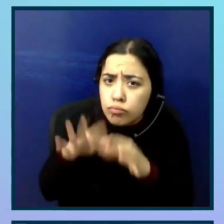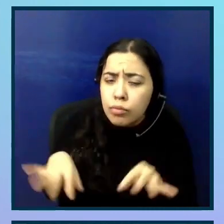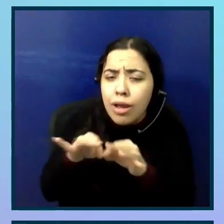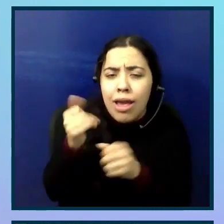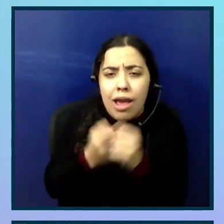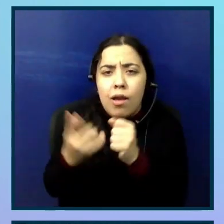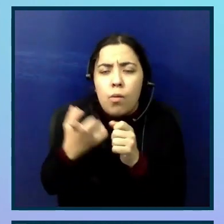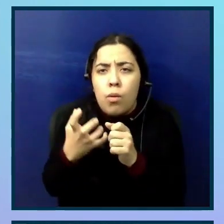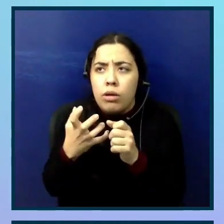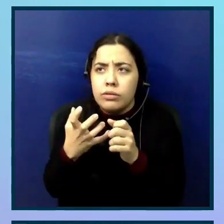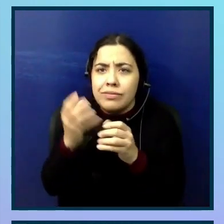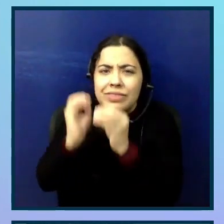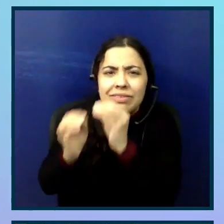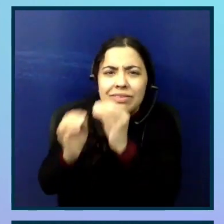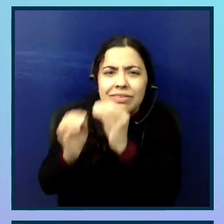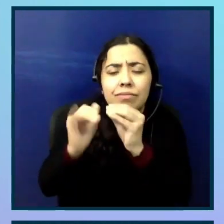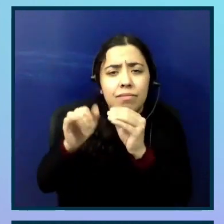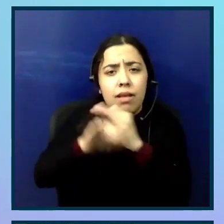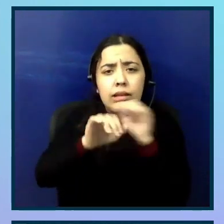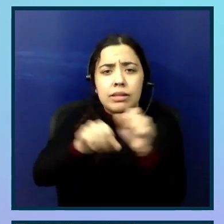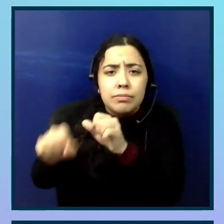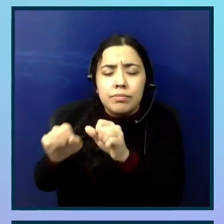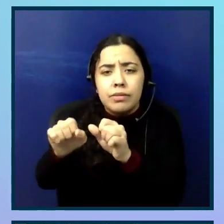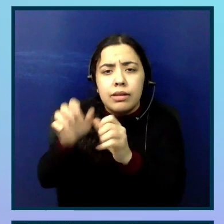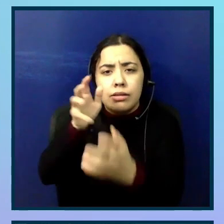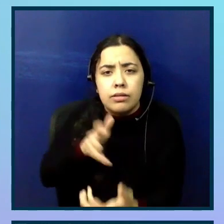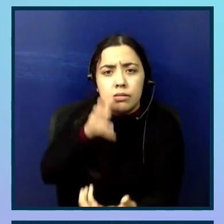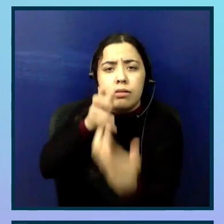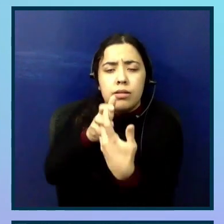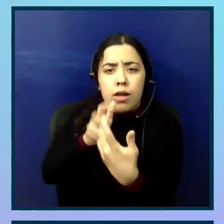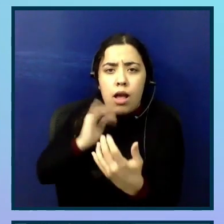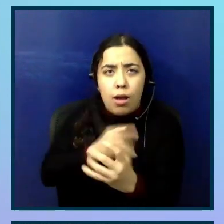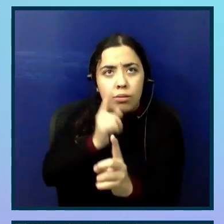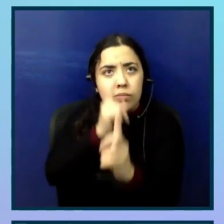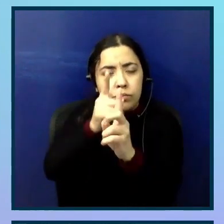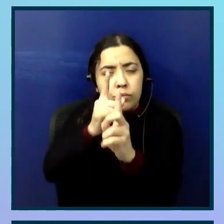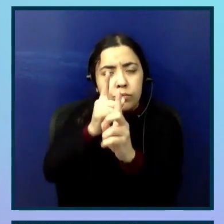Accessibility aligns directly with our mission and our values as a company.